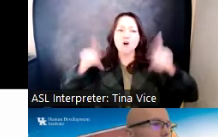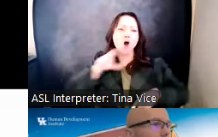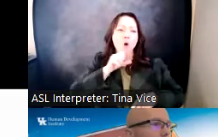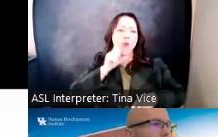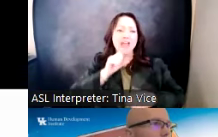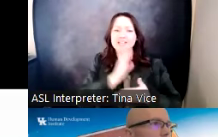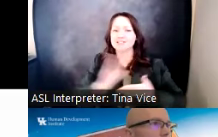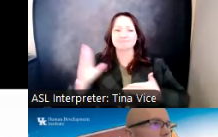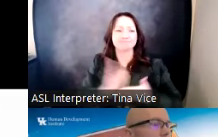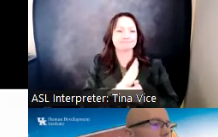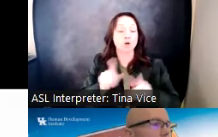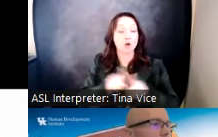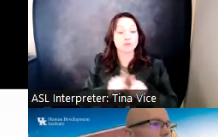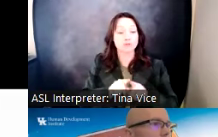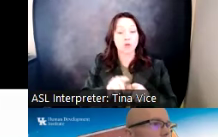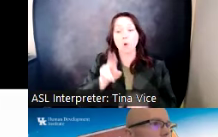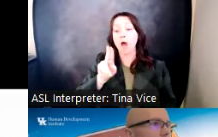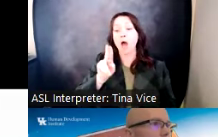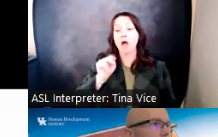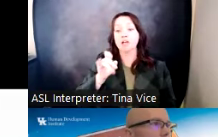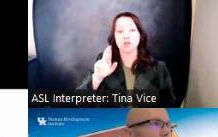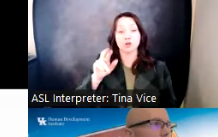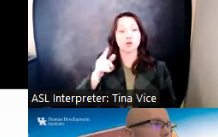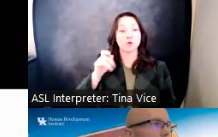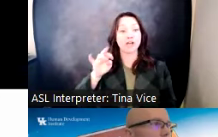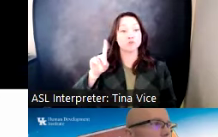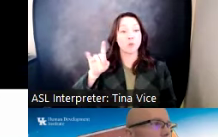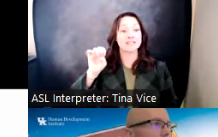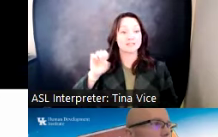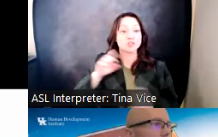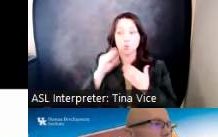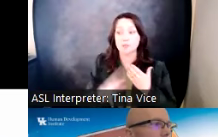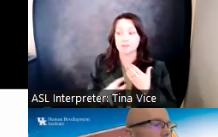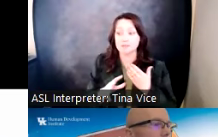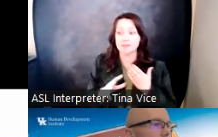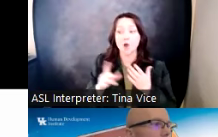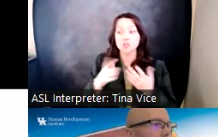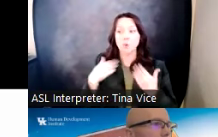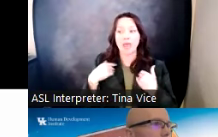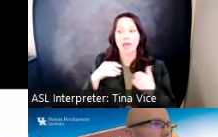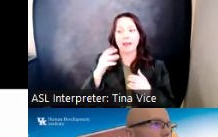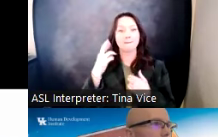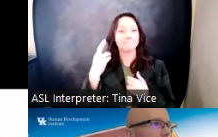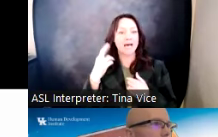have a buddy system. Um, but it's important for me to highlight here that it wasn't structured in a way that our